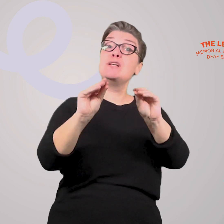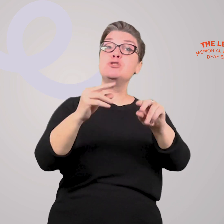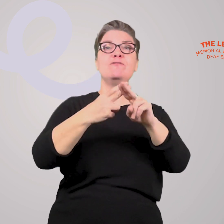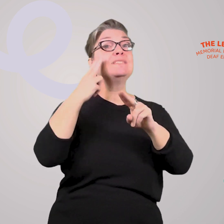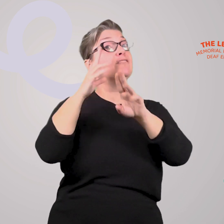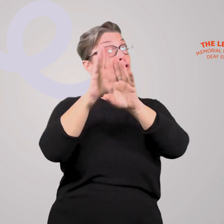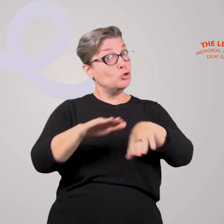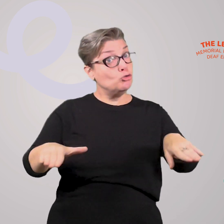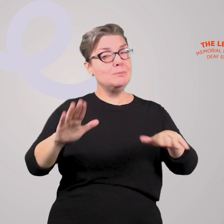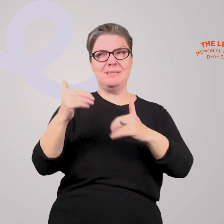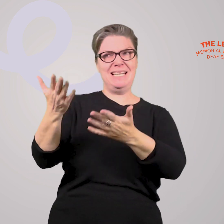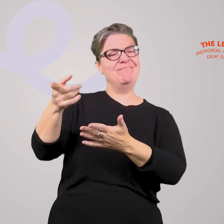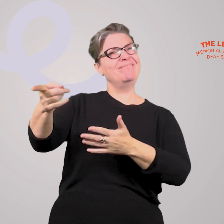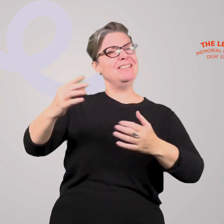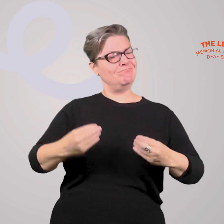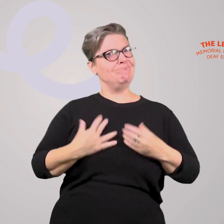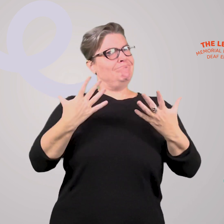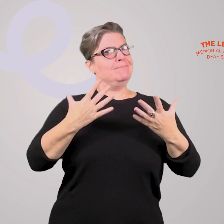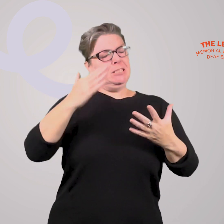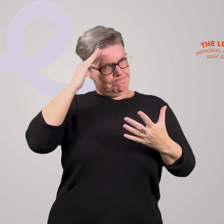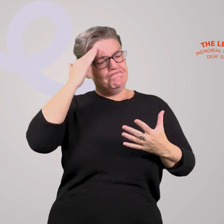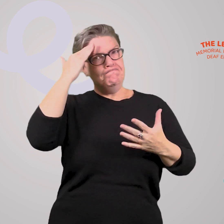Inspired by Leonie Jackson’s passionate advocacy